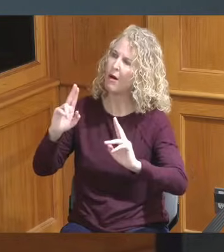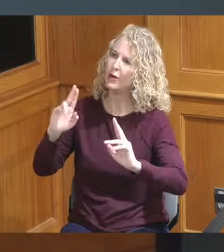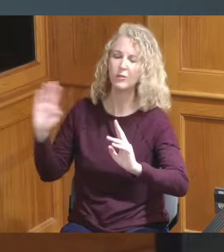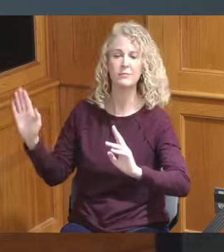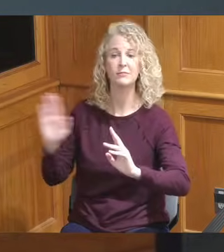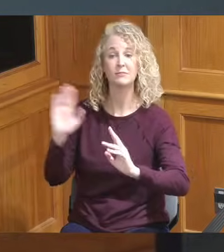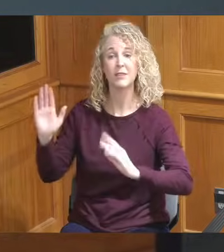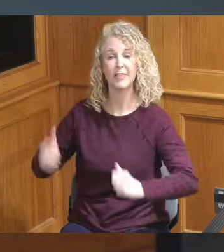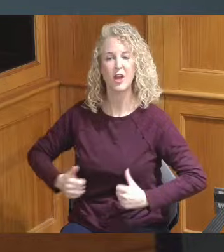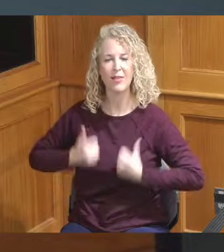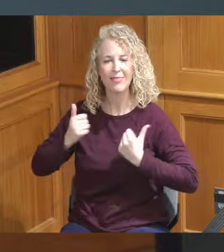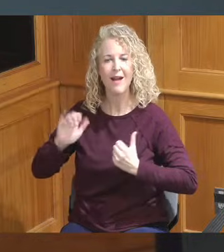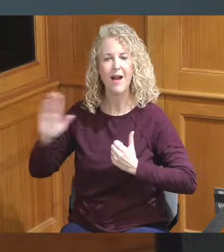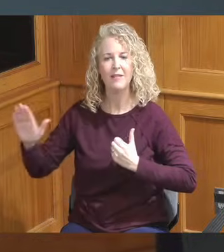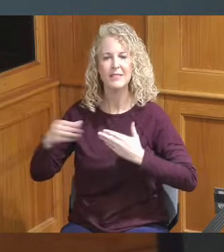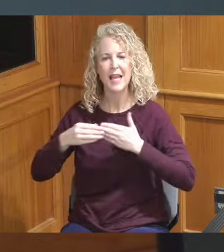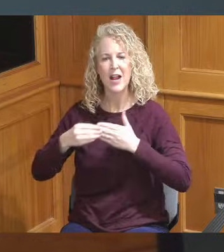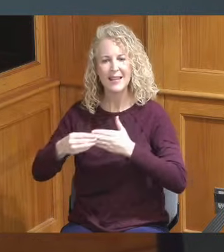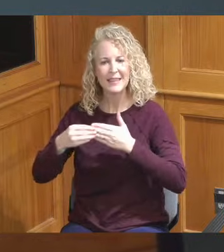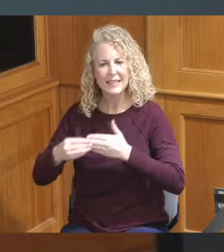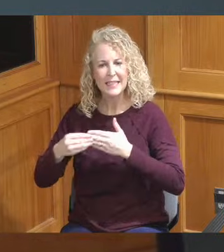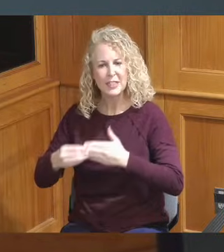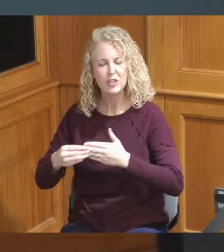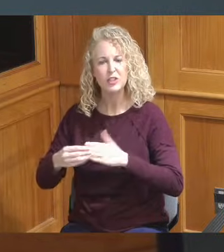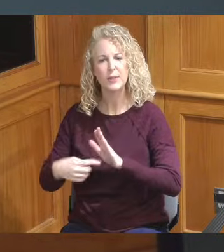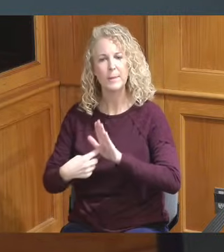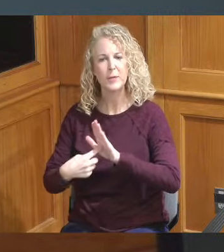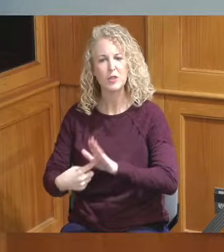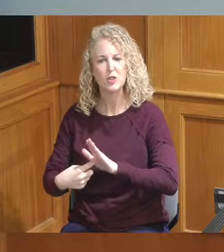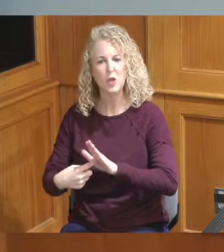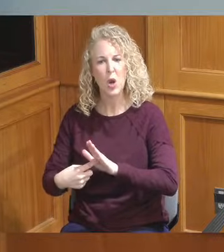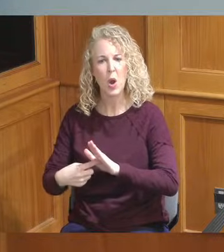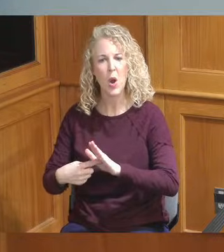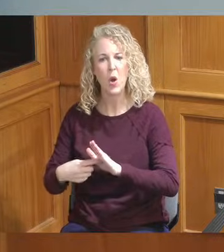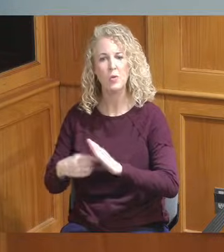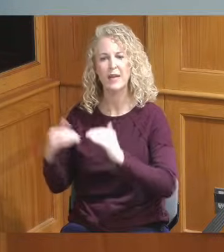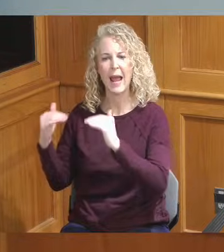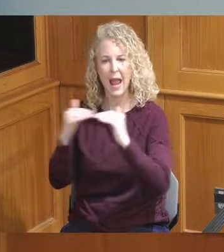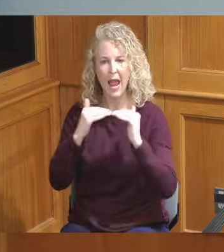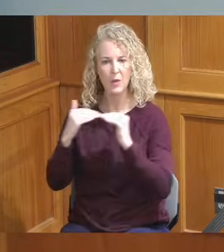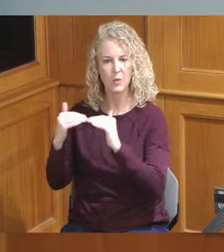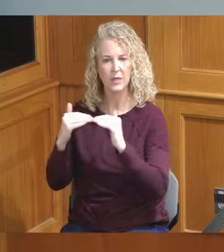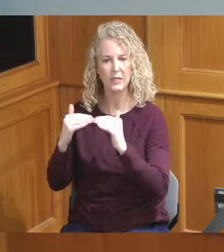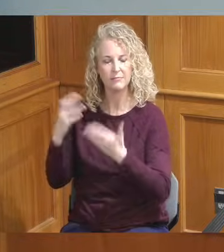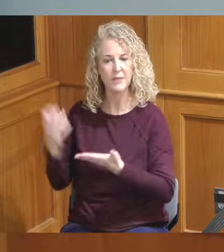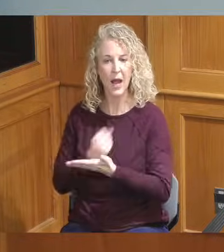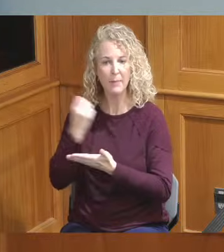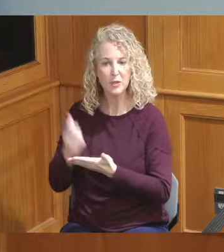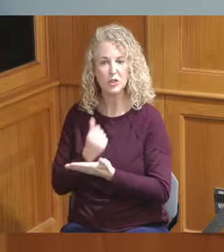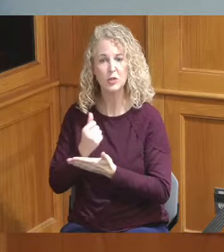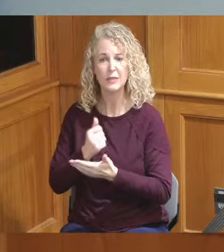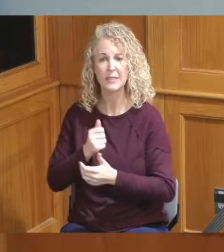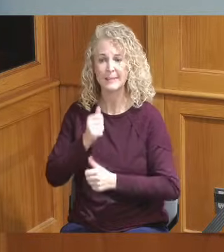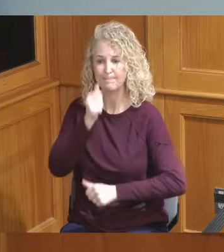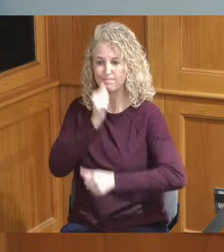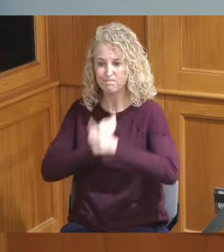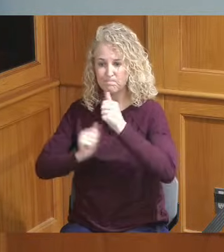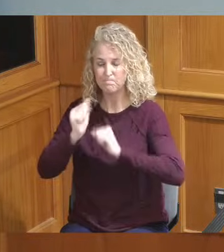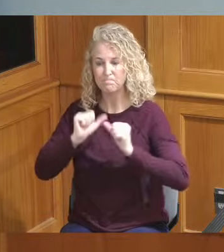and leadership embody the principles of equity, opportunity, resilience, and service, and whose